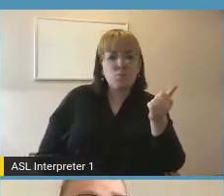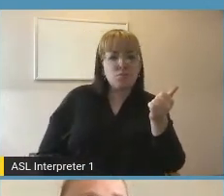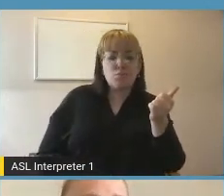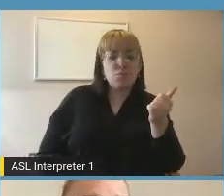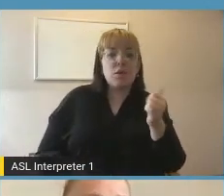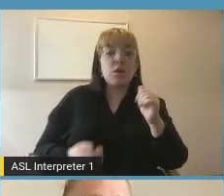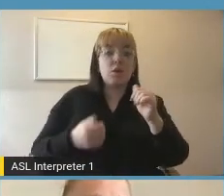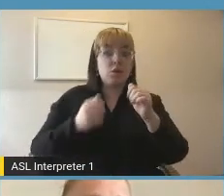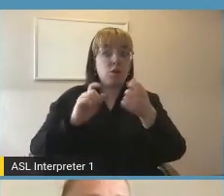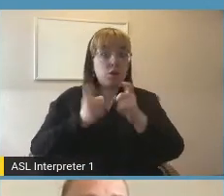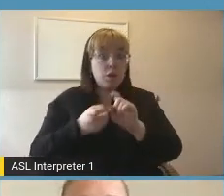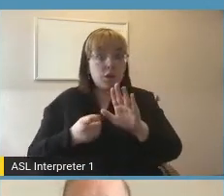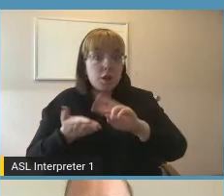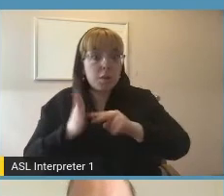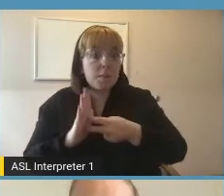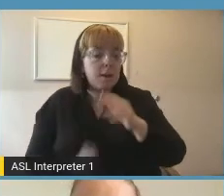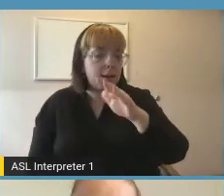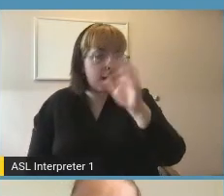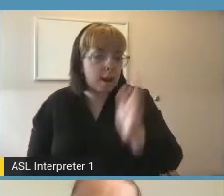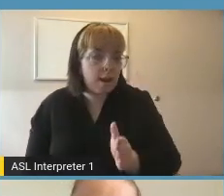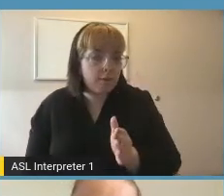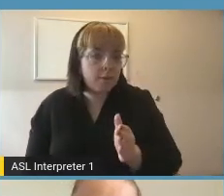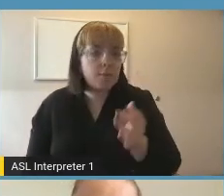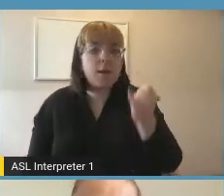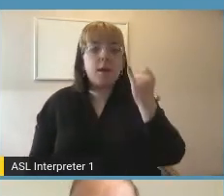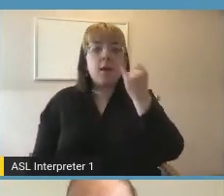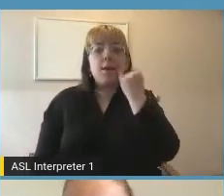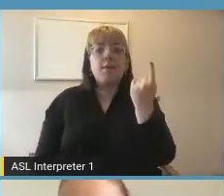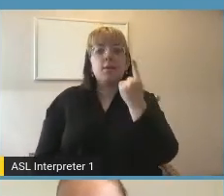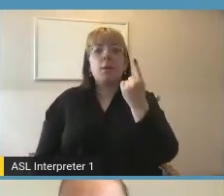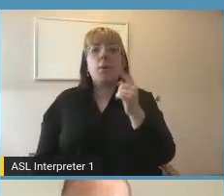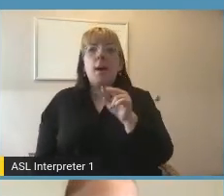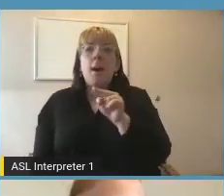what that means is if someone has a digression where they kind of just trail off and come